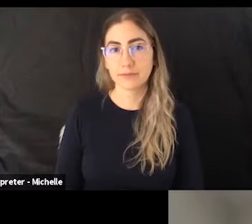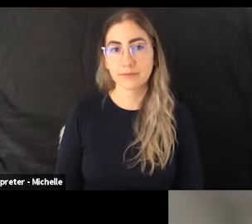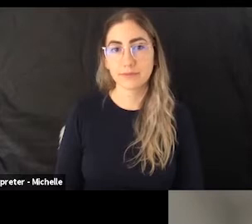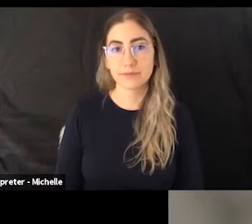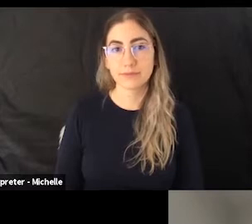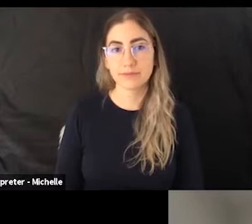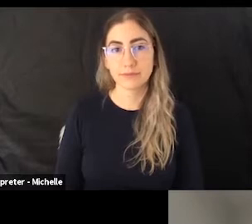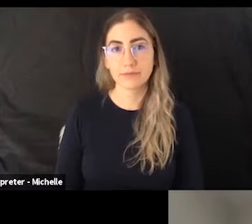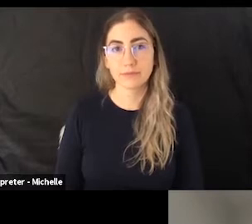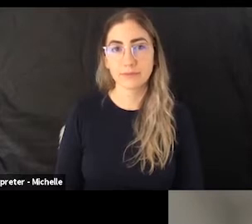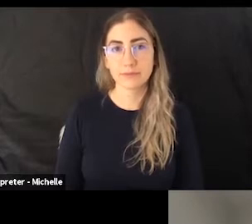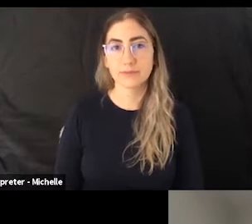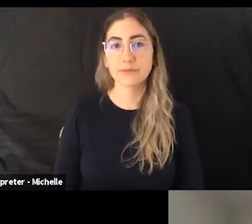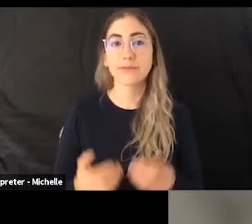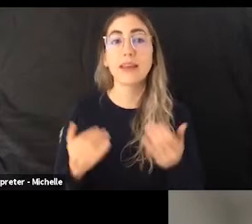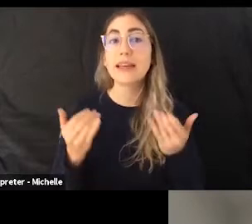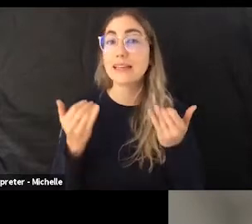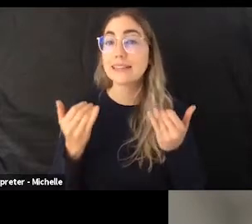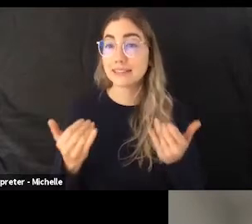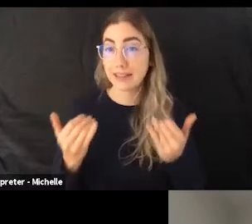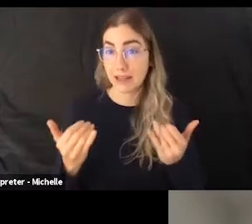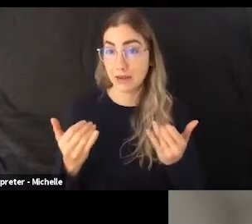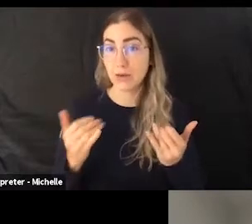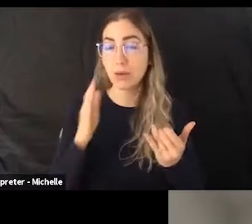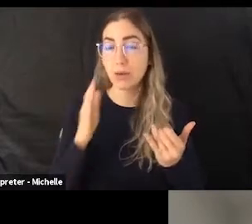AND NOW TO TELL YOU A LITTLE BIT ABOUT THE TOPICS THEMSELVES AND NOW TO TELL YOU A LITTLE BIT ABOUT THE TOPICS THEMSELVES AND WHAT WE'LL SHARE WITH YOU TODAY IN TERMS OF THE AND WHAT WE'LL SHARE WITH YOU TODAY IN TERMS OF THE